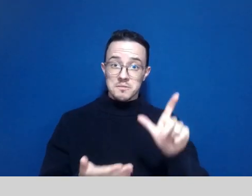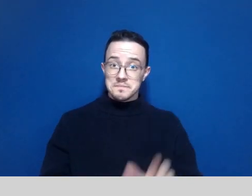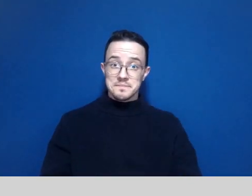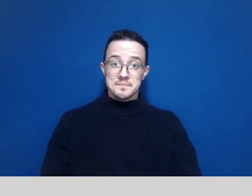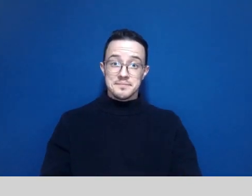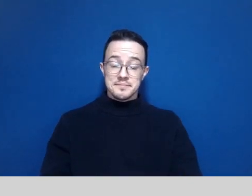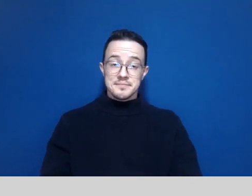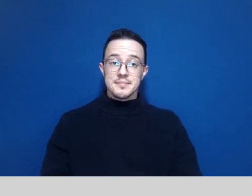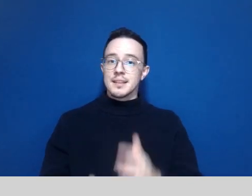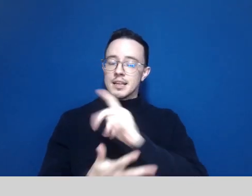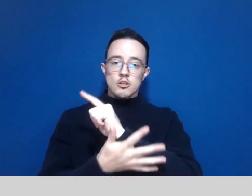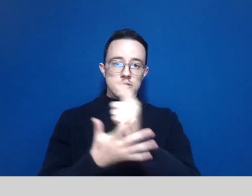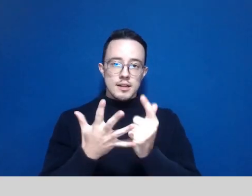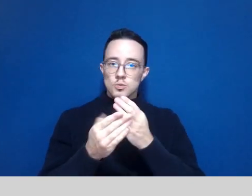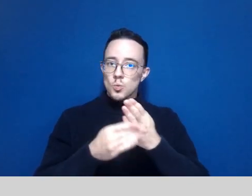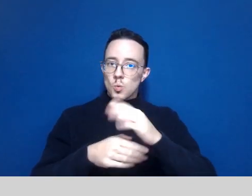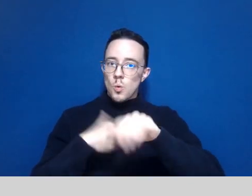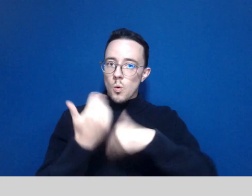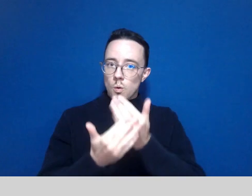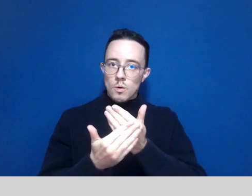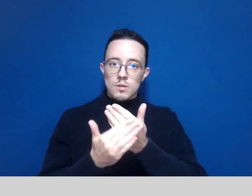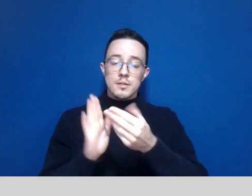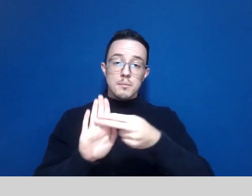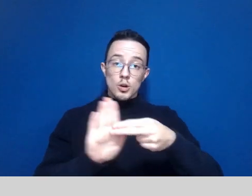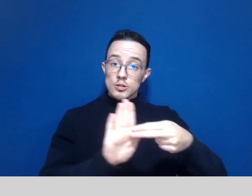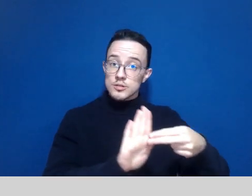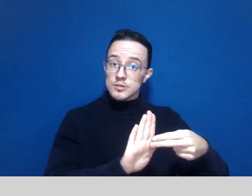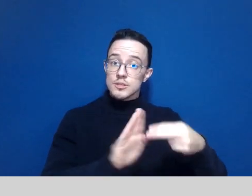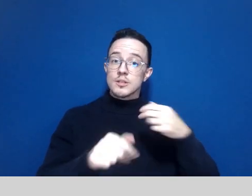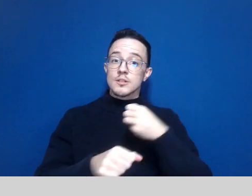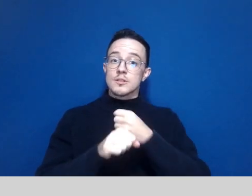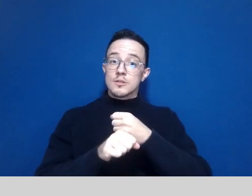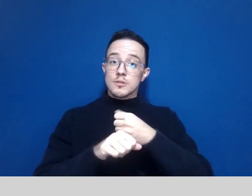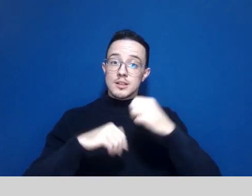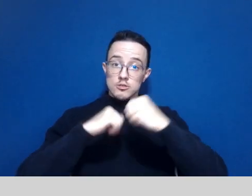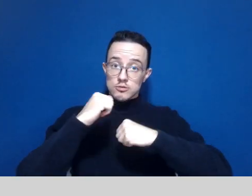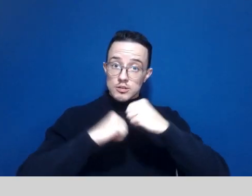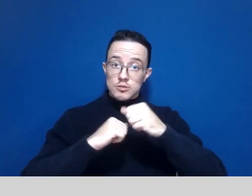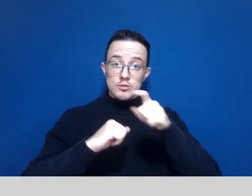And that's it. That's all that it takes to generate this. It iterates through all of the markers